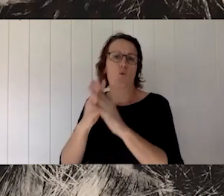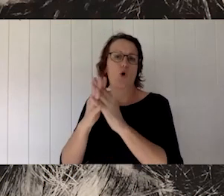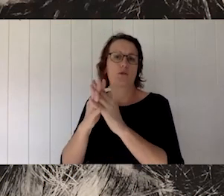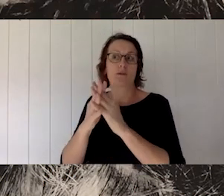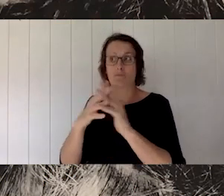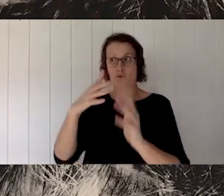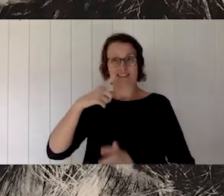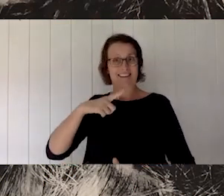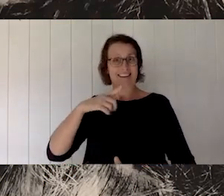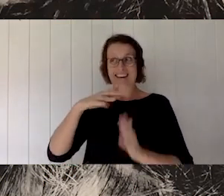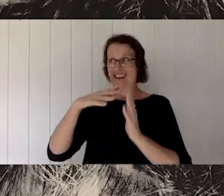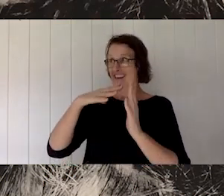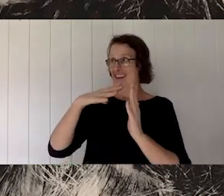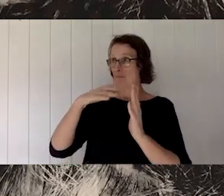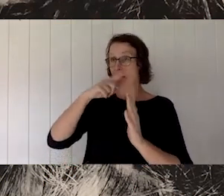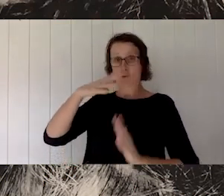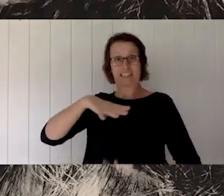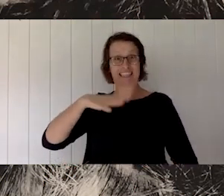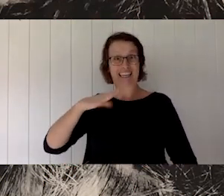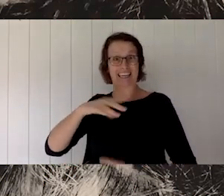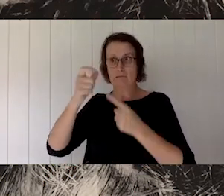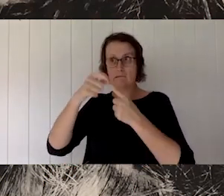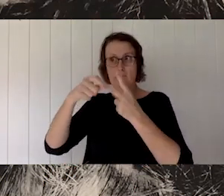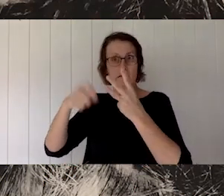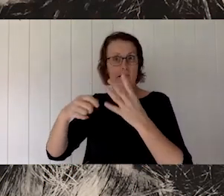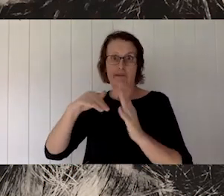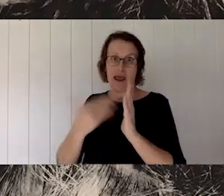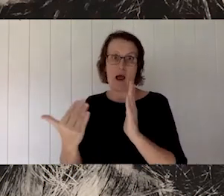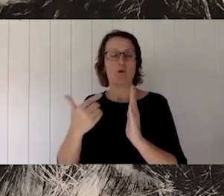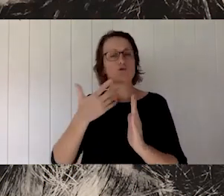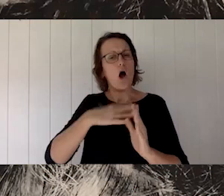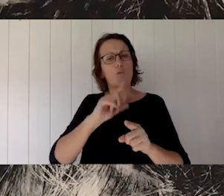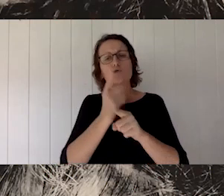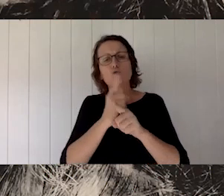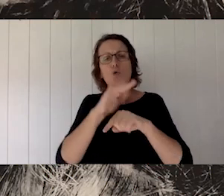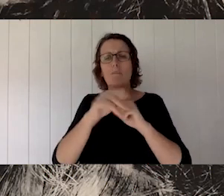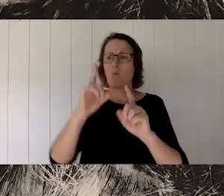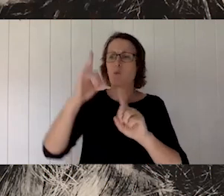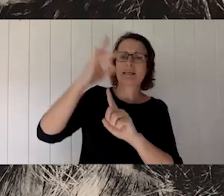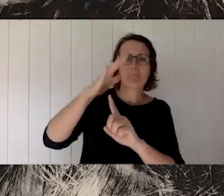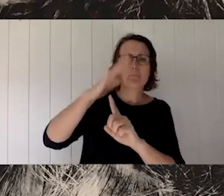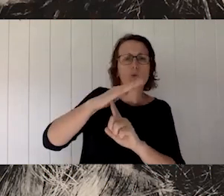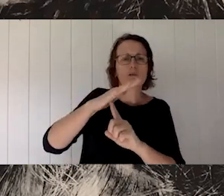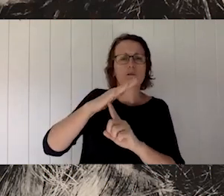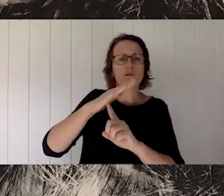through this session, I really want to unpack some of these key things that are going to change the way that you look at the way you can